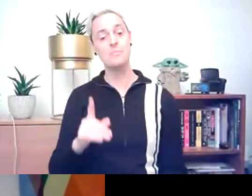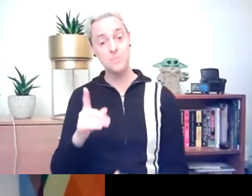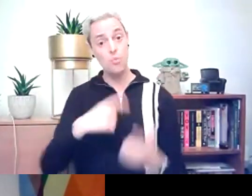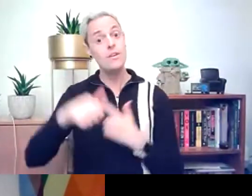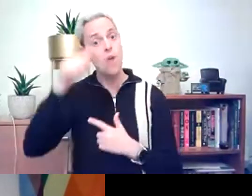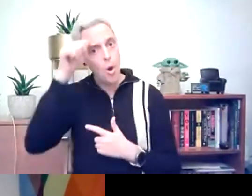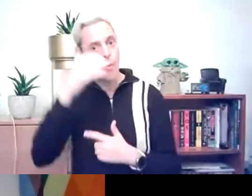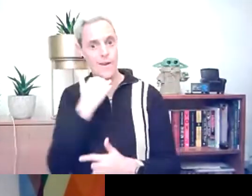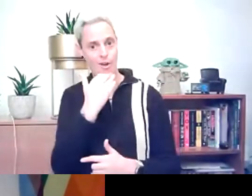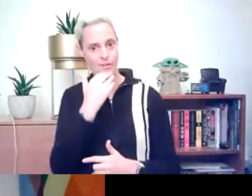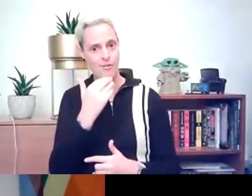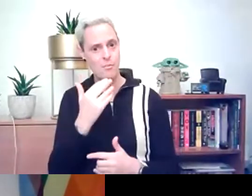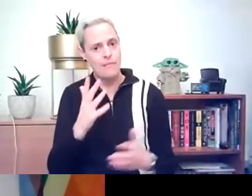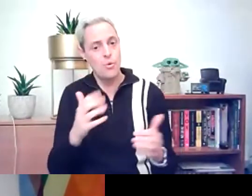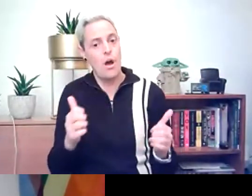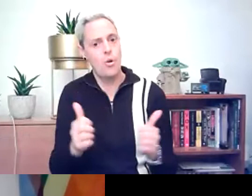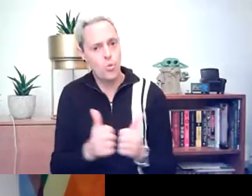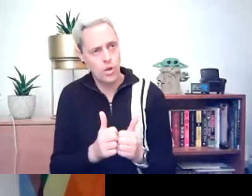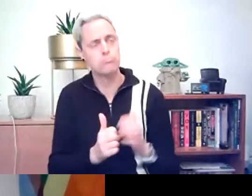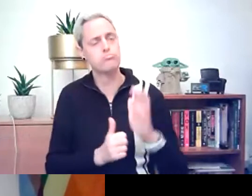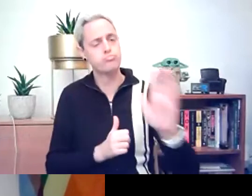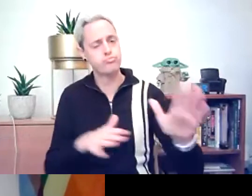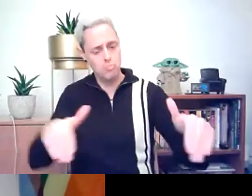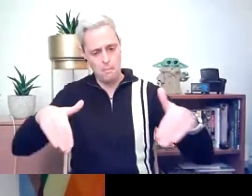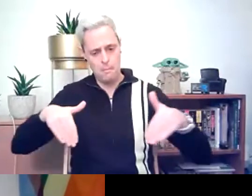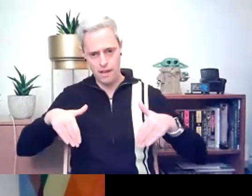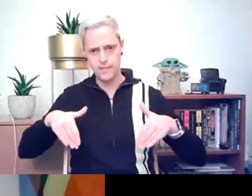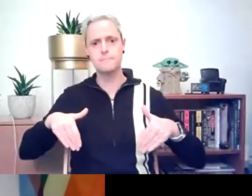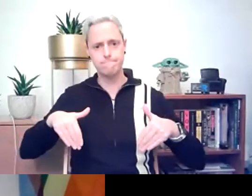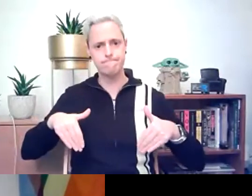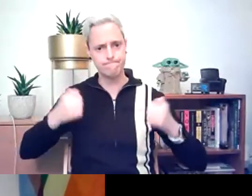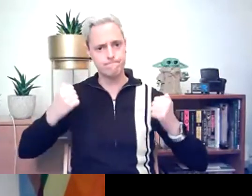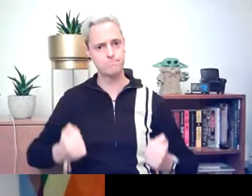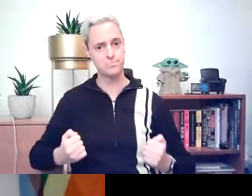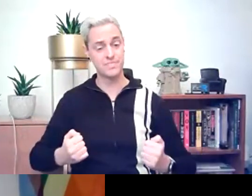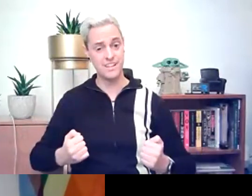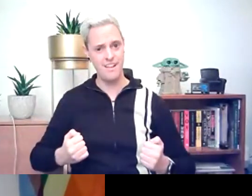to step back sometimes, and I know that that is a massive place of privilege as well because